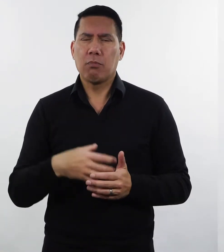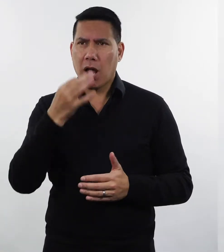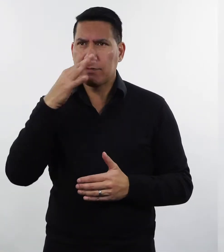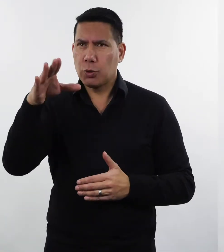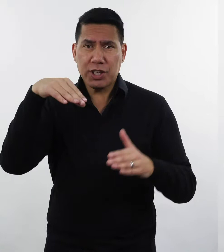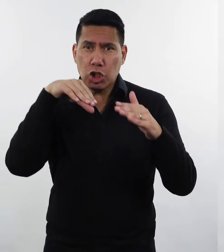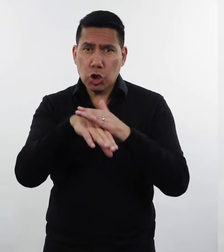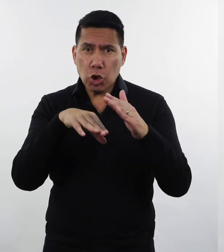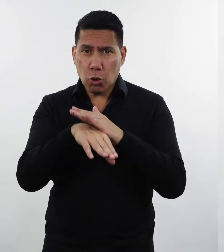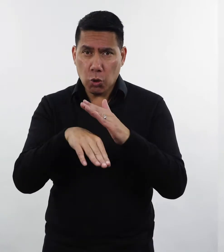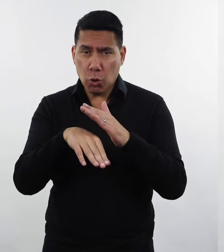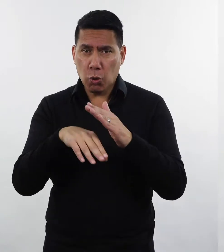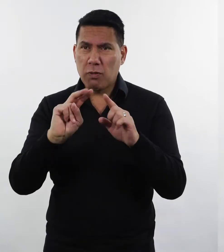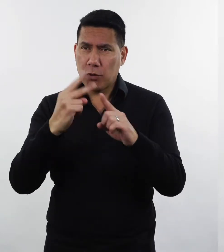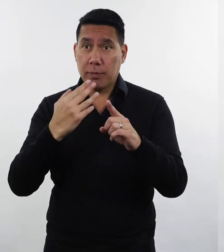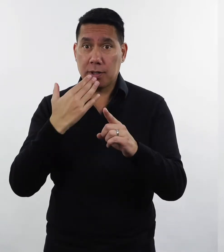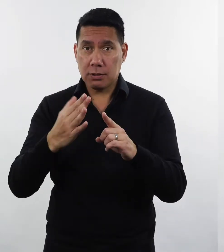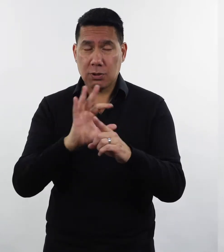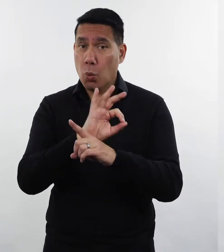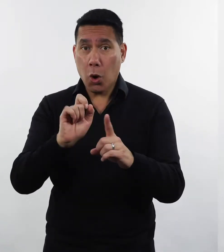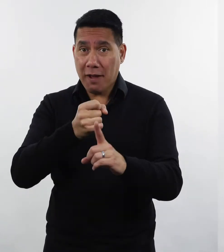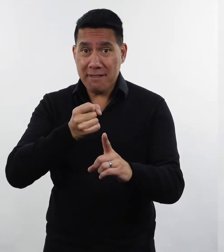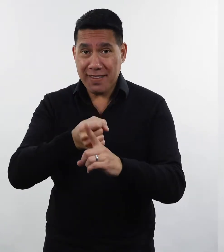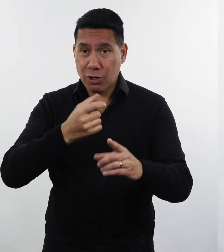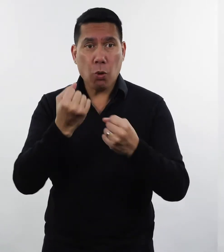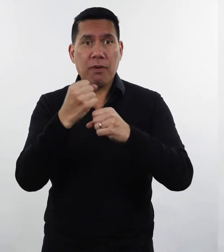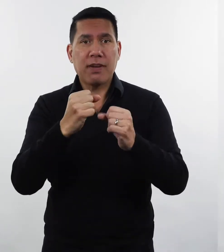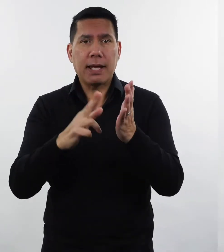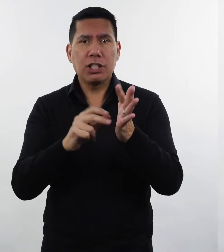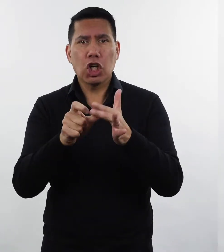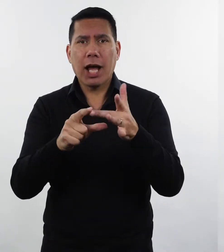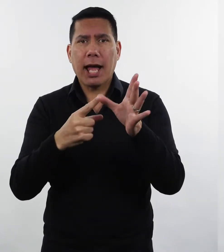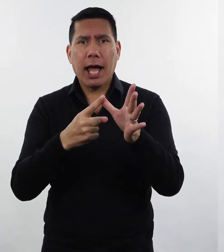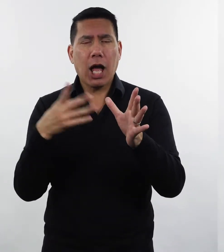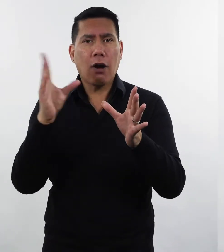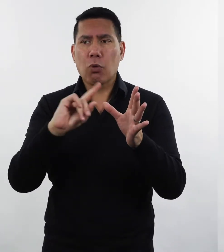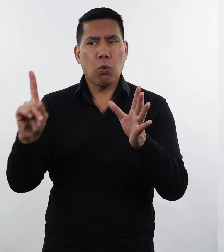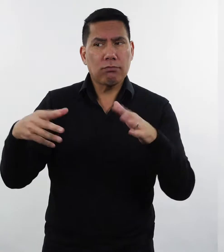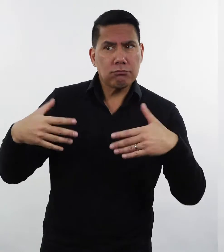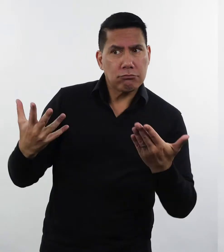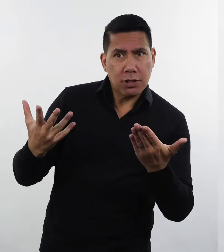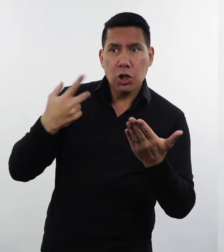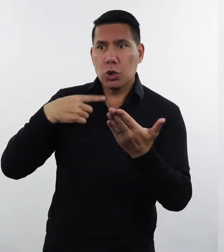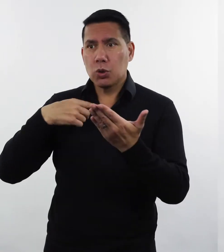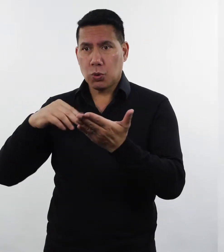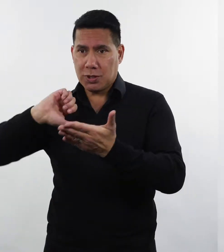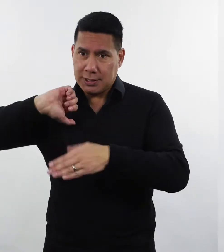or prevent the NDIA from taking action to implement the original reviewable decision”